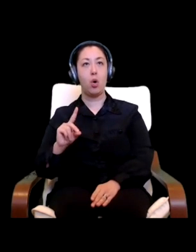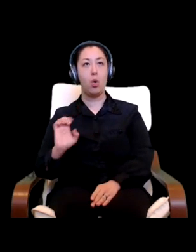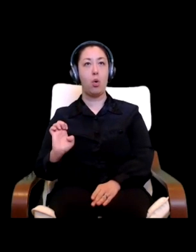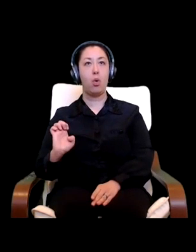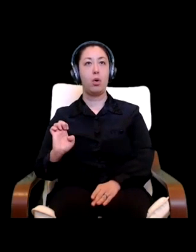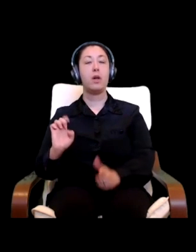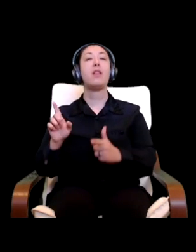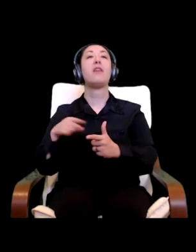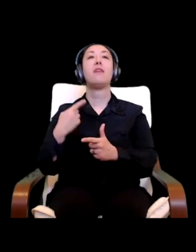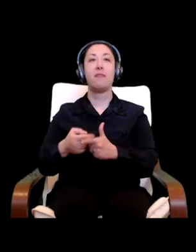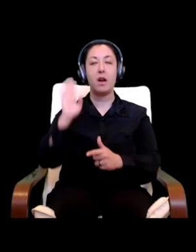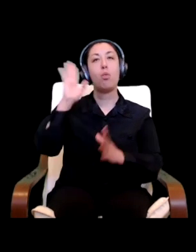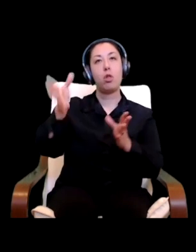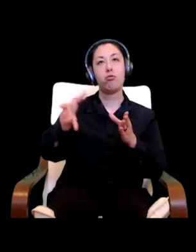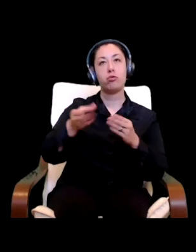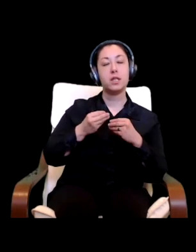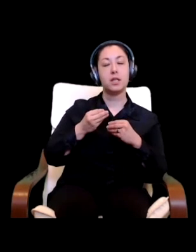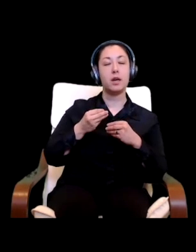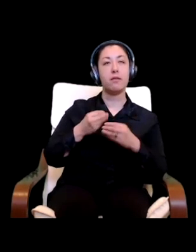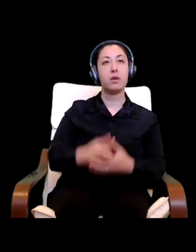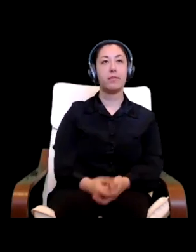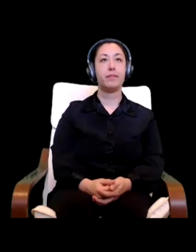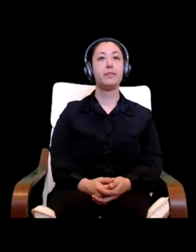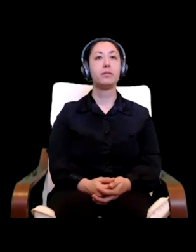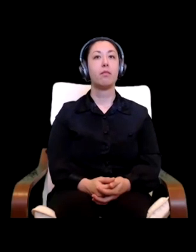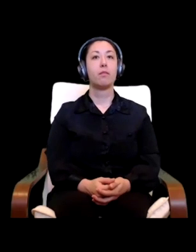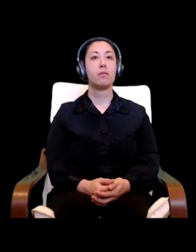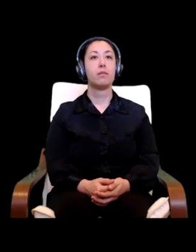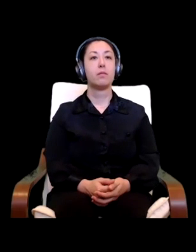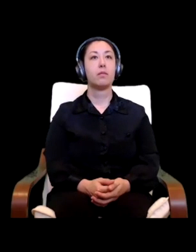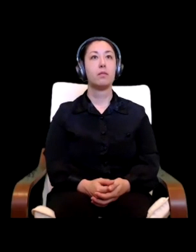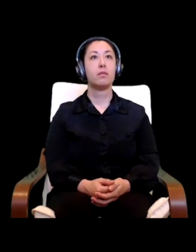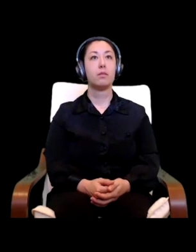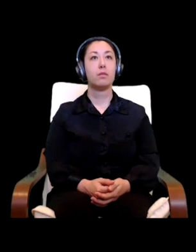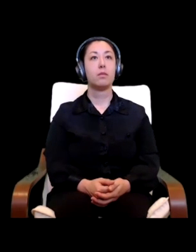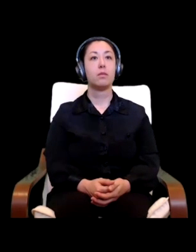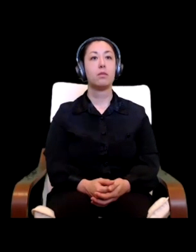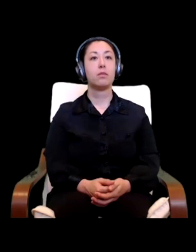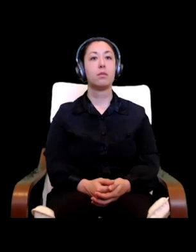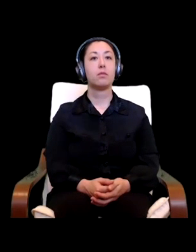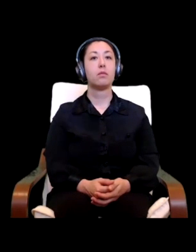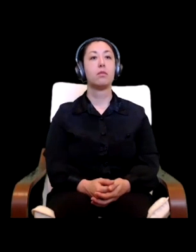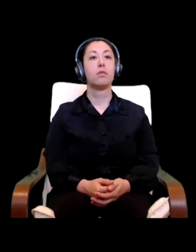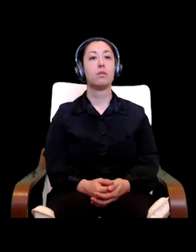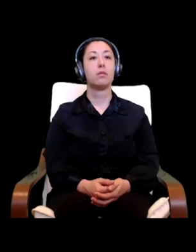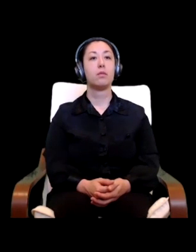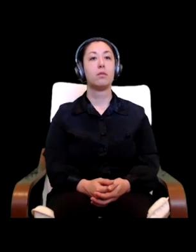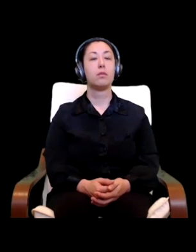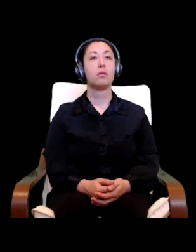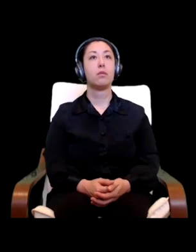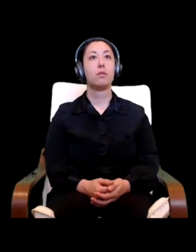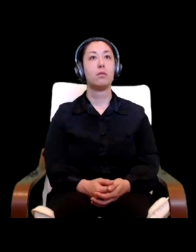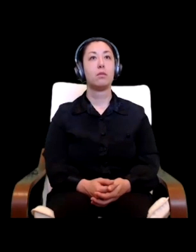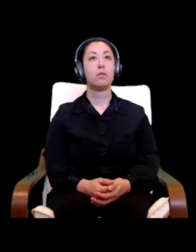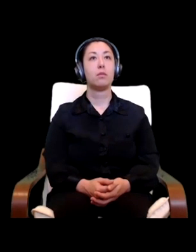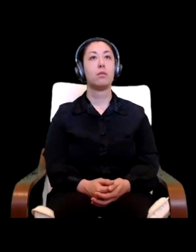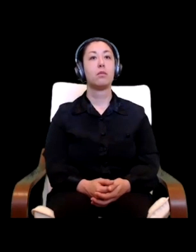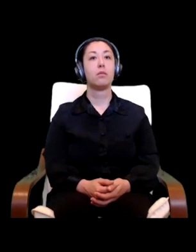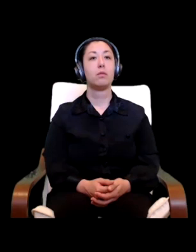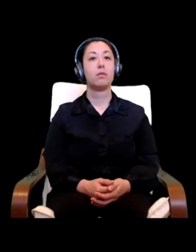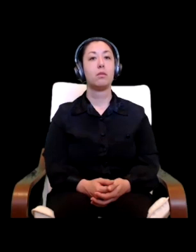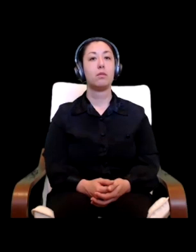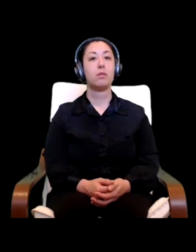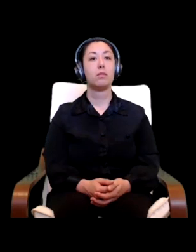be sent out to you.